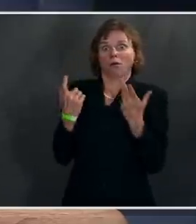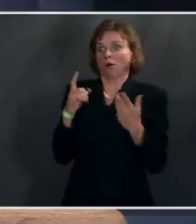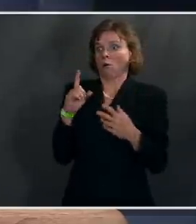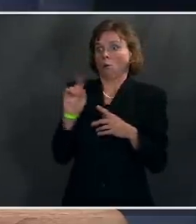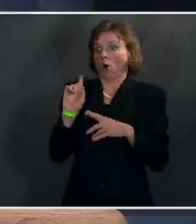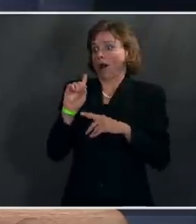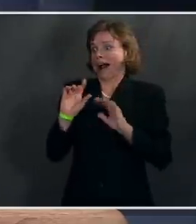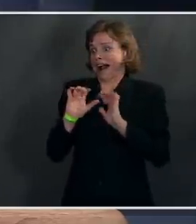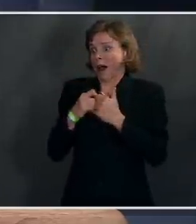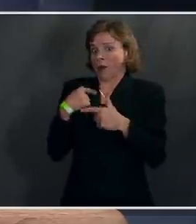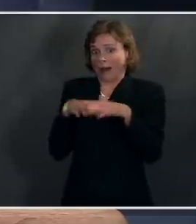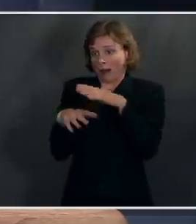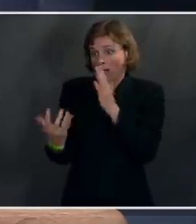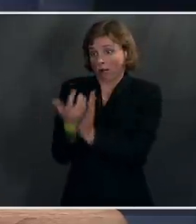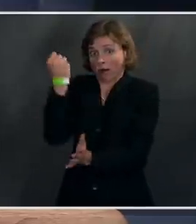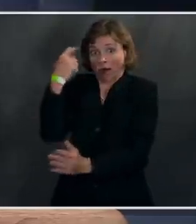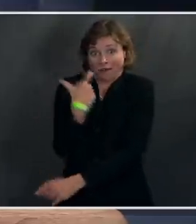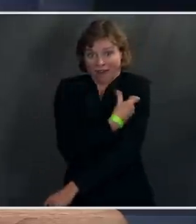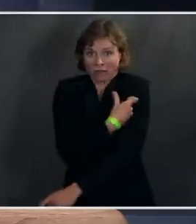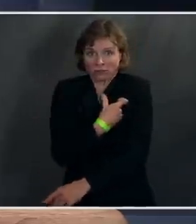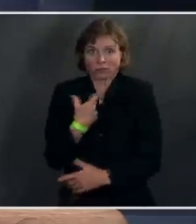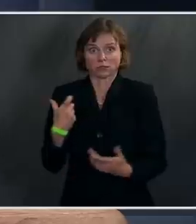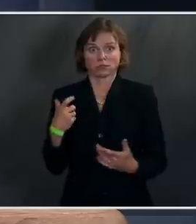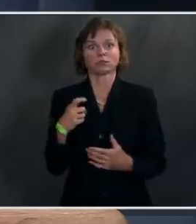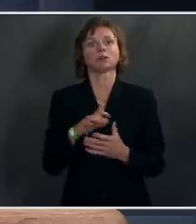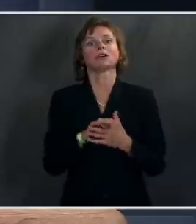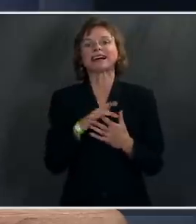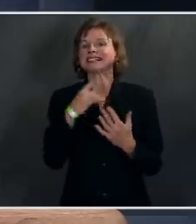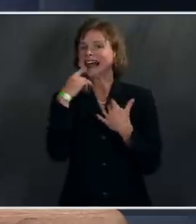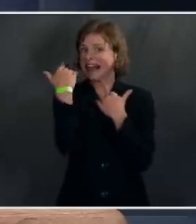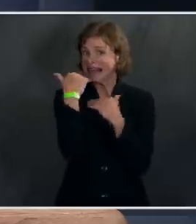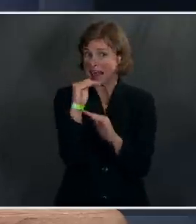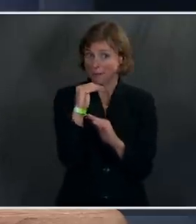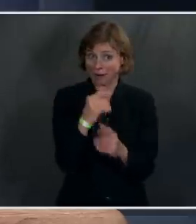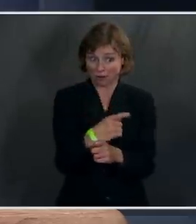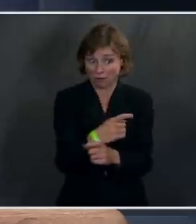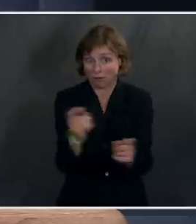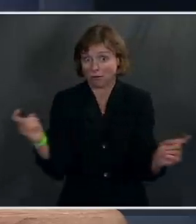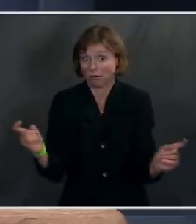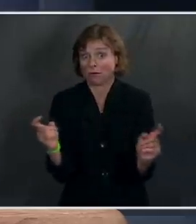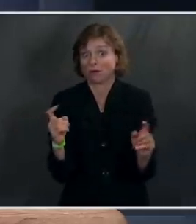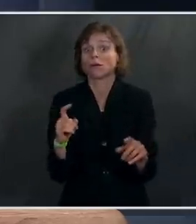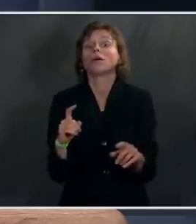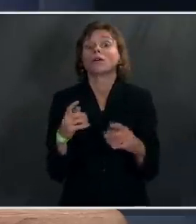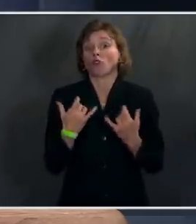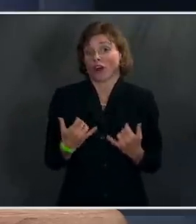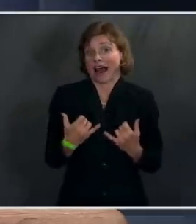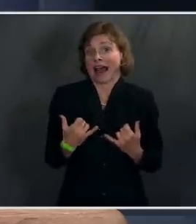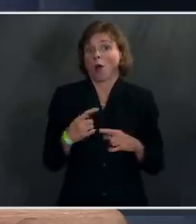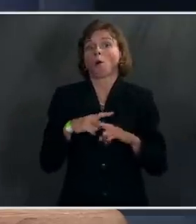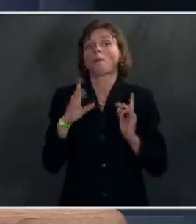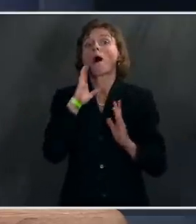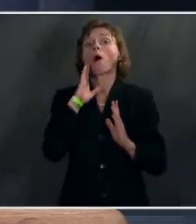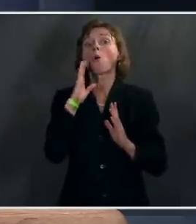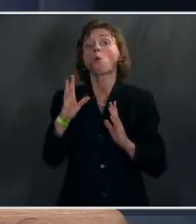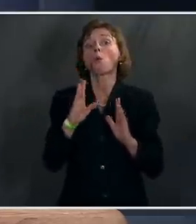This is a limited launch of the program, but supply will ultimately go up to 40,000 pharmacies nationwide.